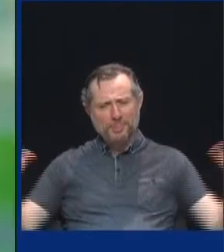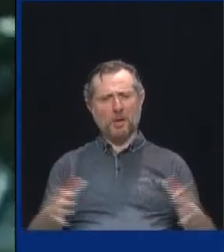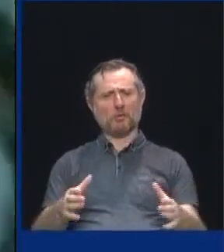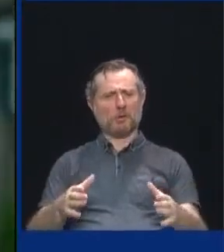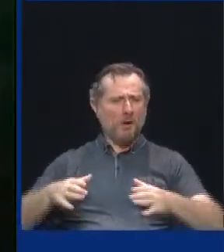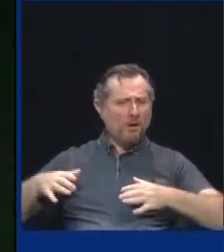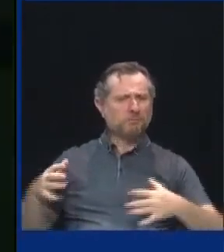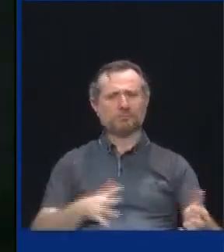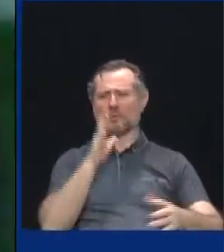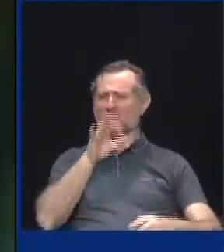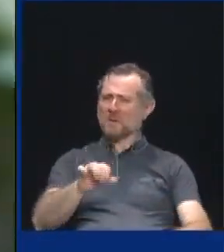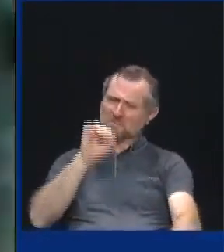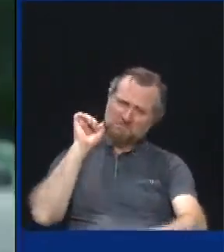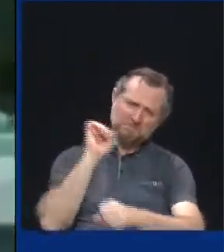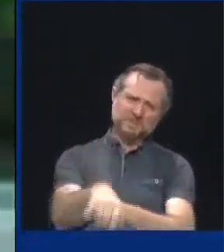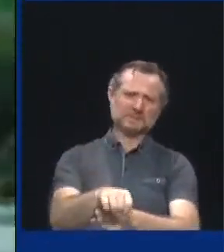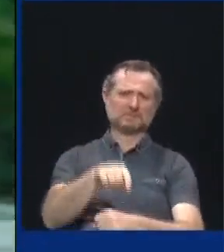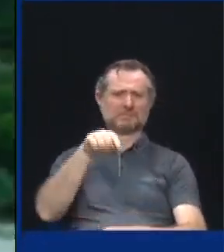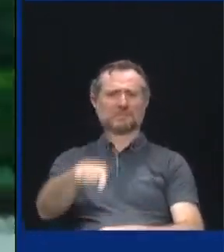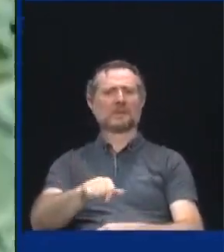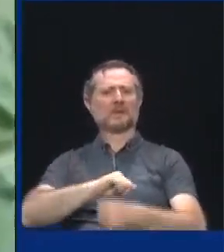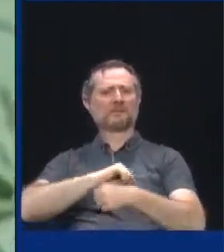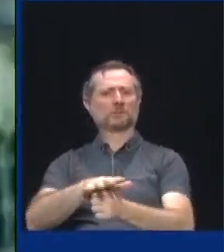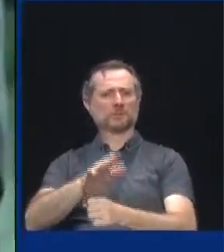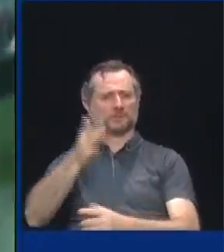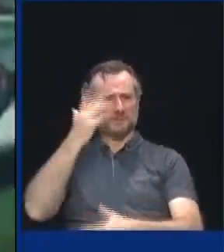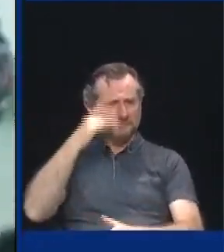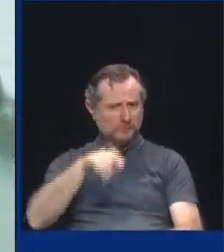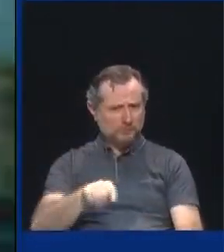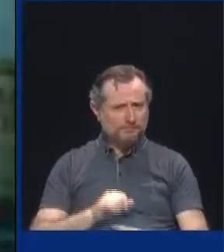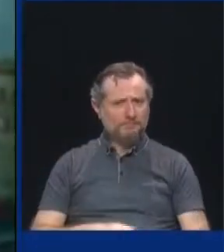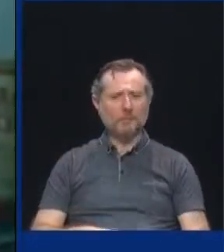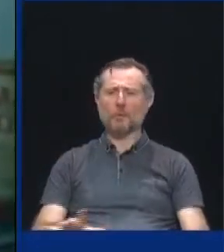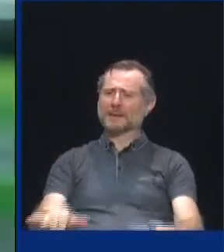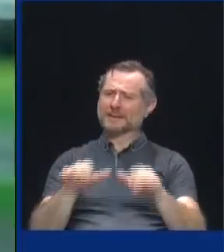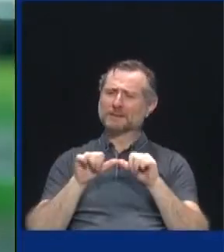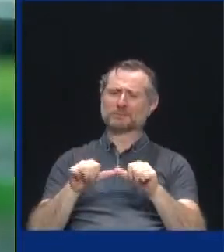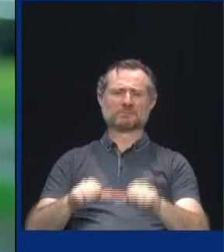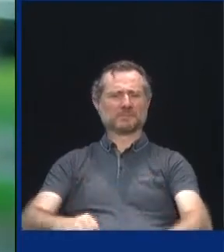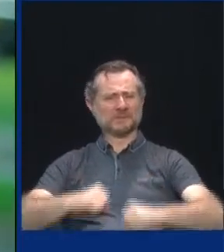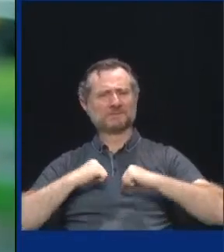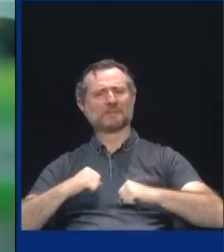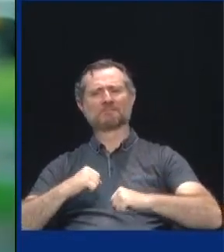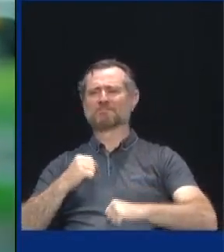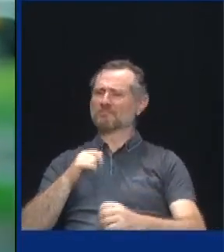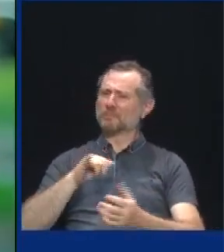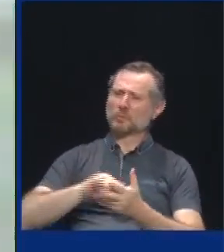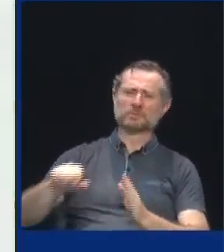TOGETHER.